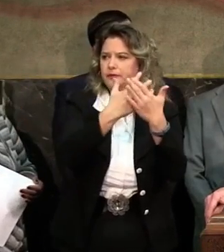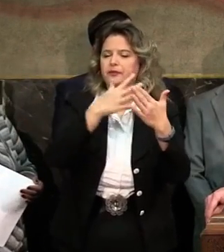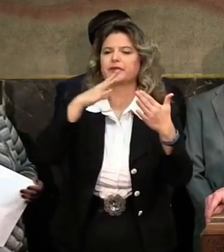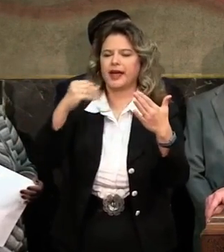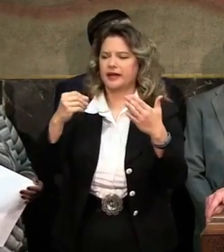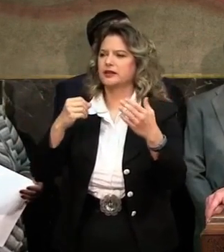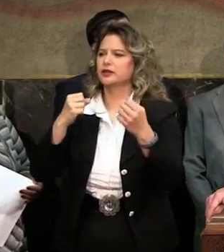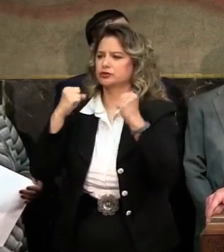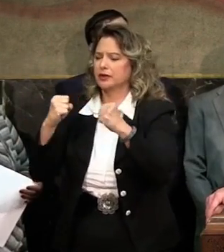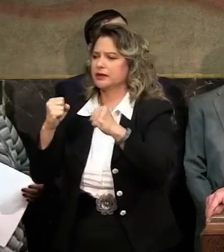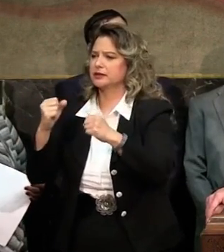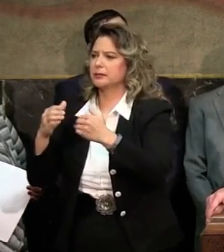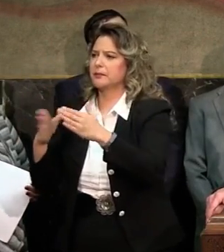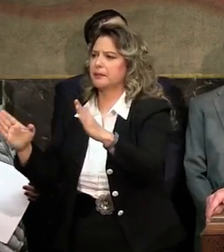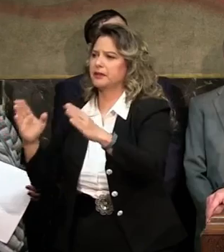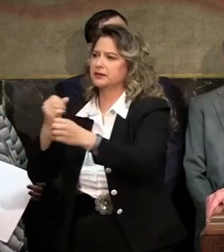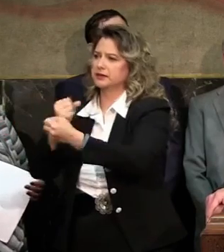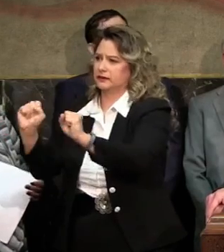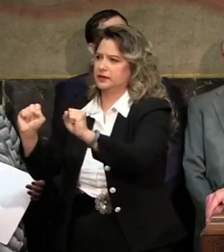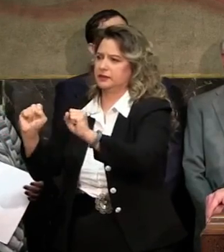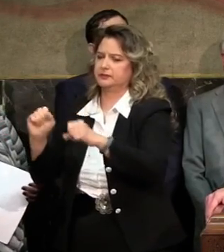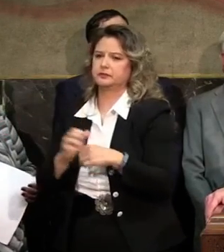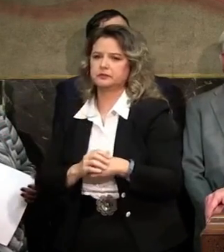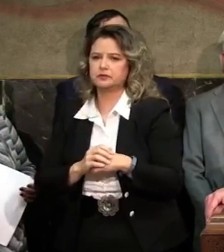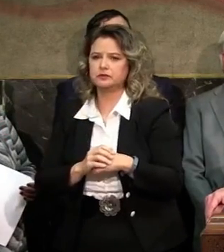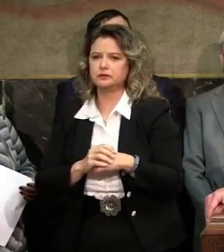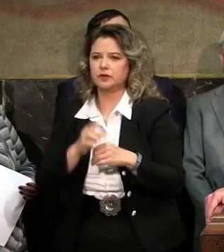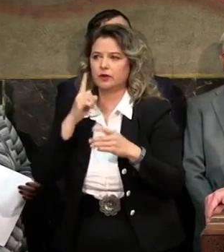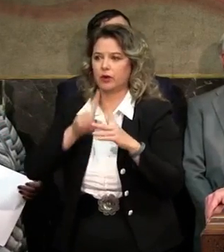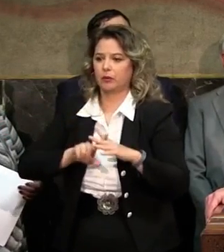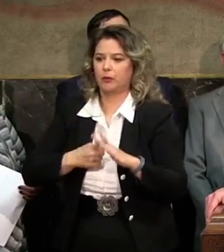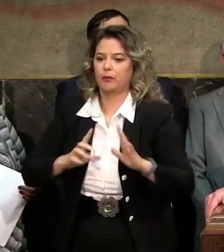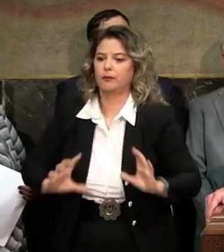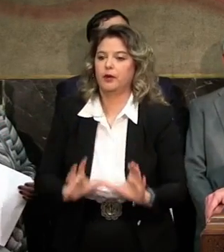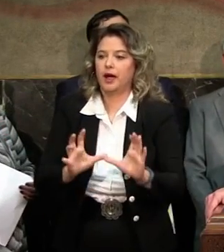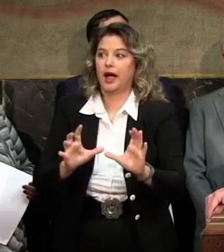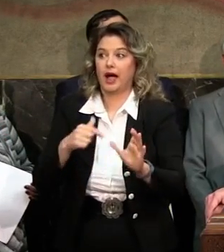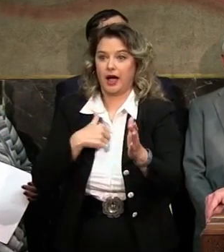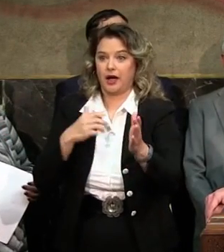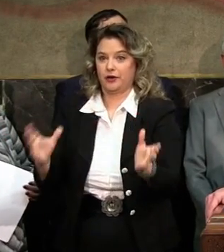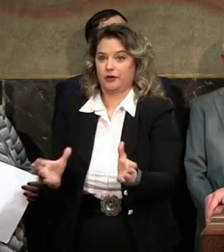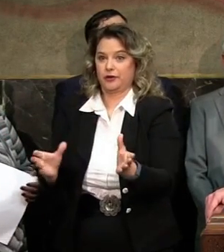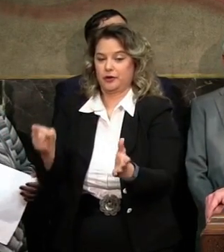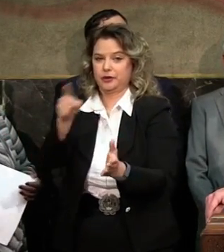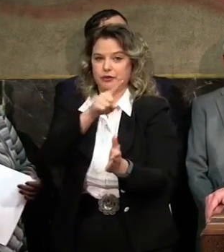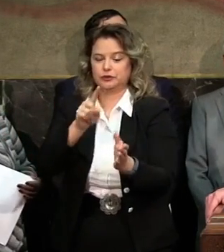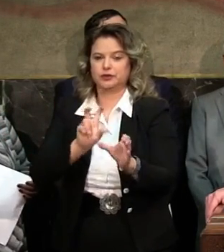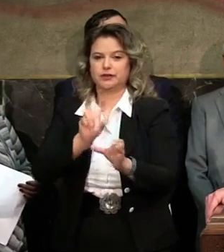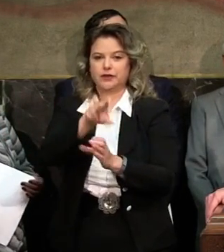In fact as a jump start I urge and what's in the report you'll see to invest seventy percent of those savings